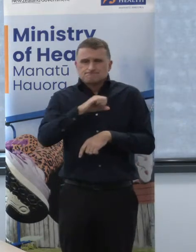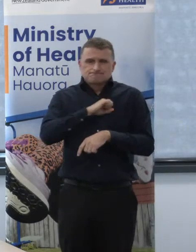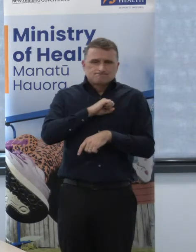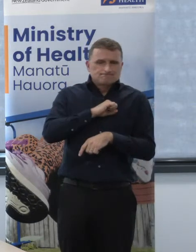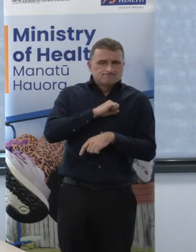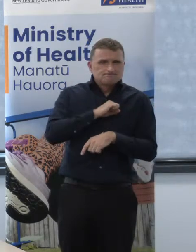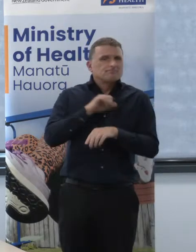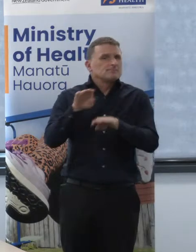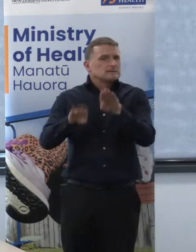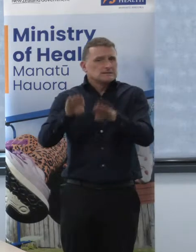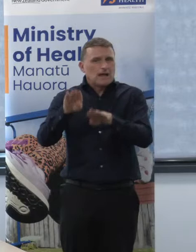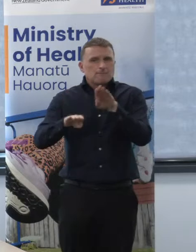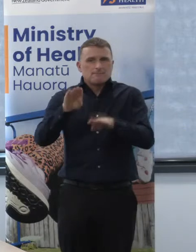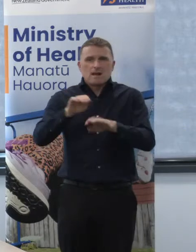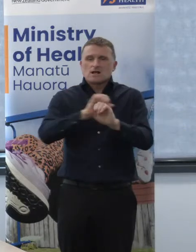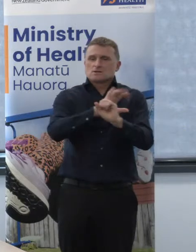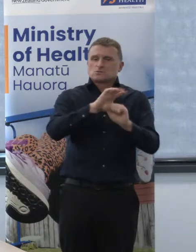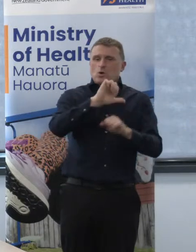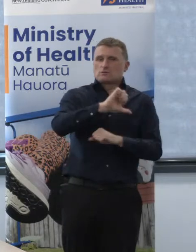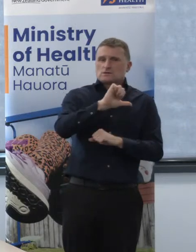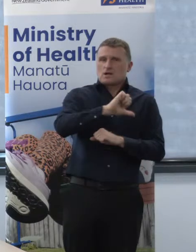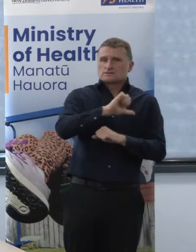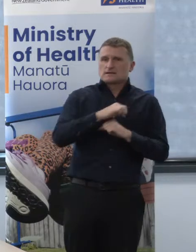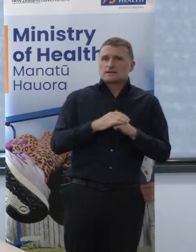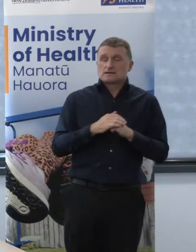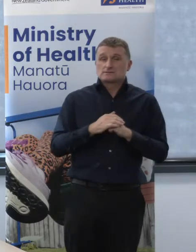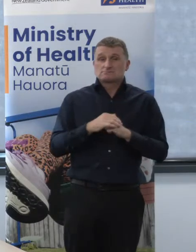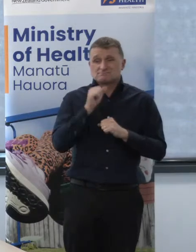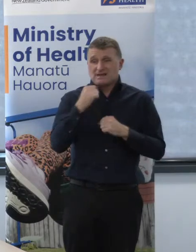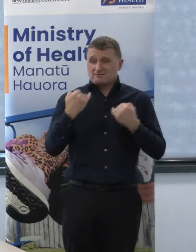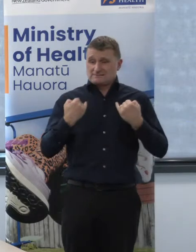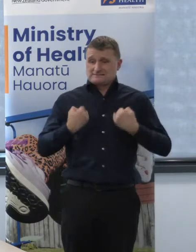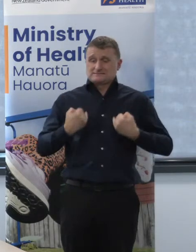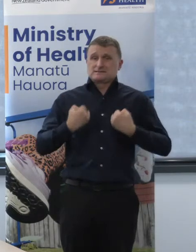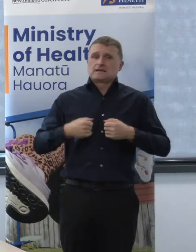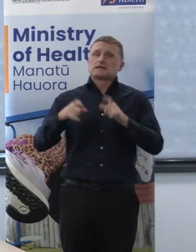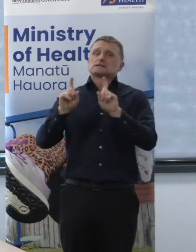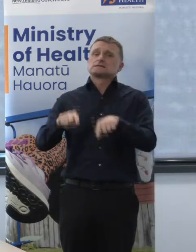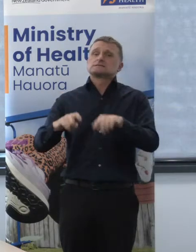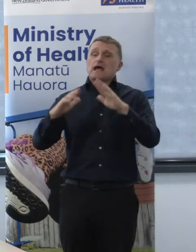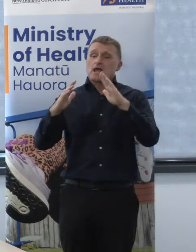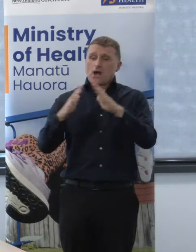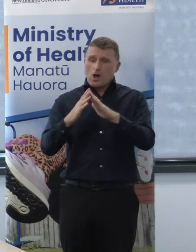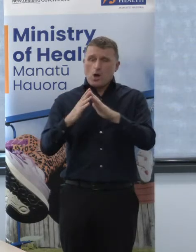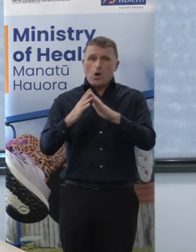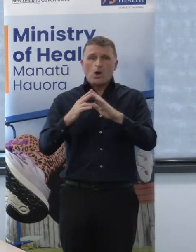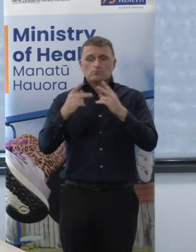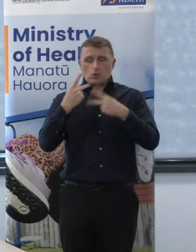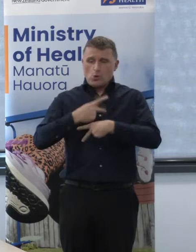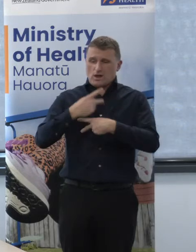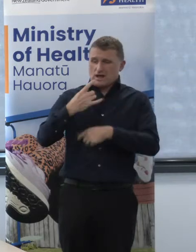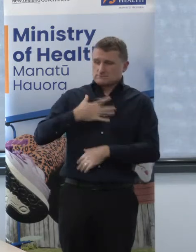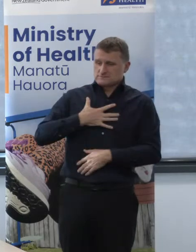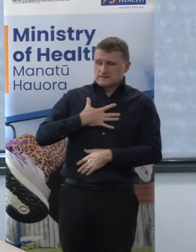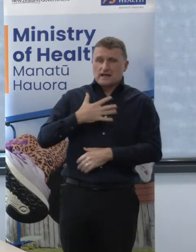test if it is negative, we tend to point that not being the situation, but of course the symptoms of the common cold even the early stages of flu are very similar.